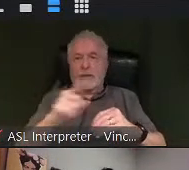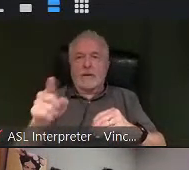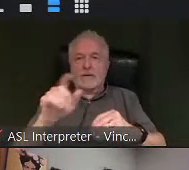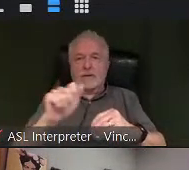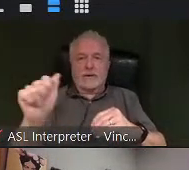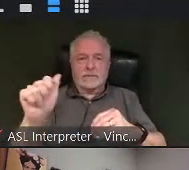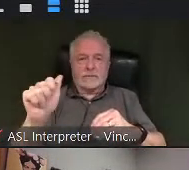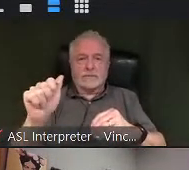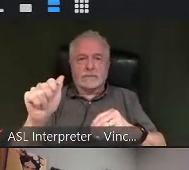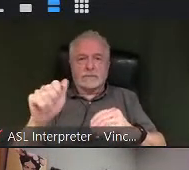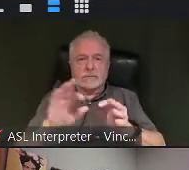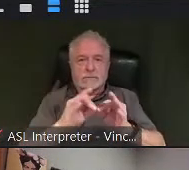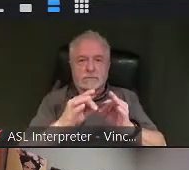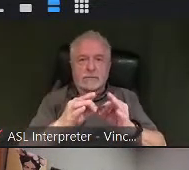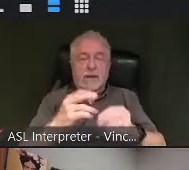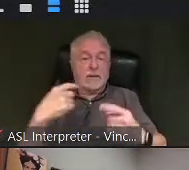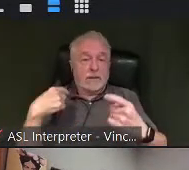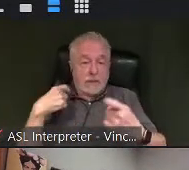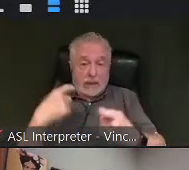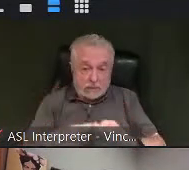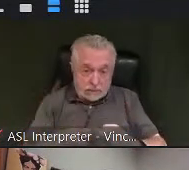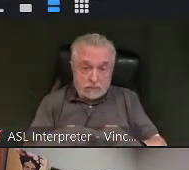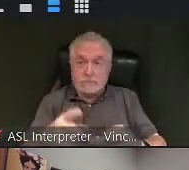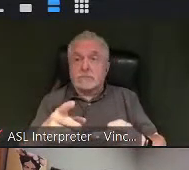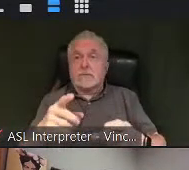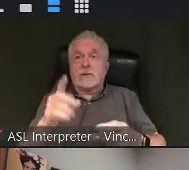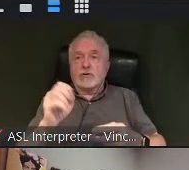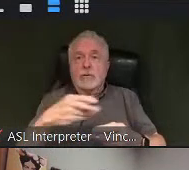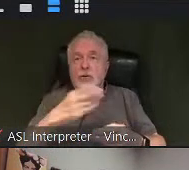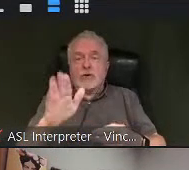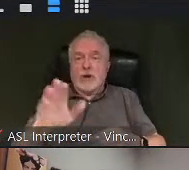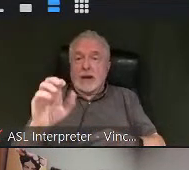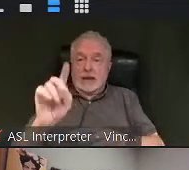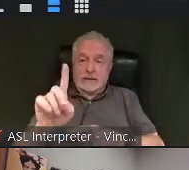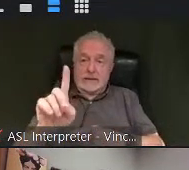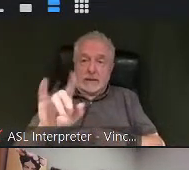interpreters in Spanish, just bring your I.D. with your photo